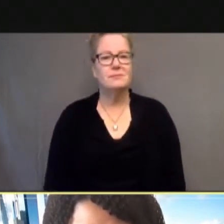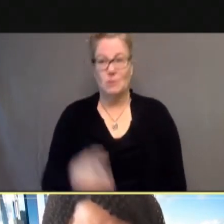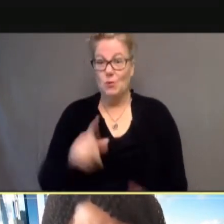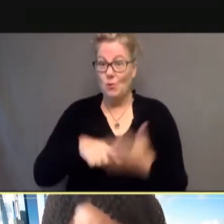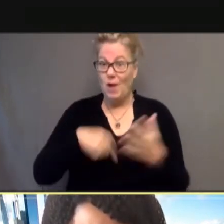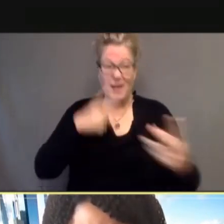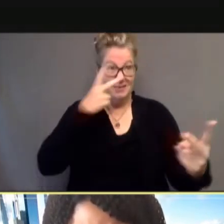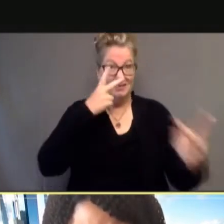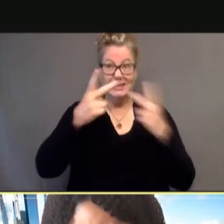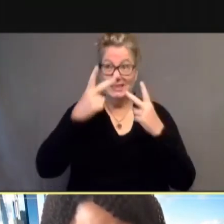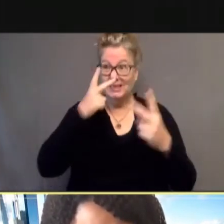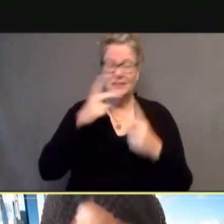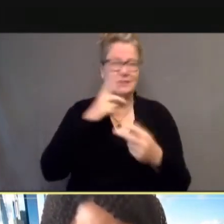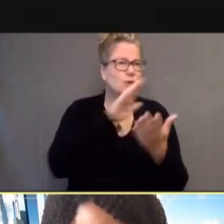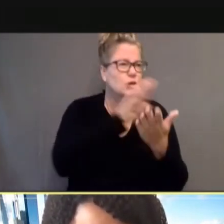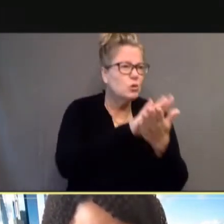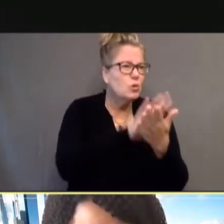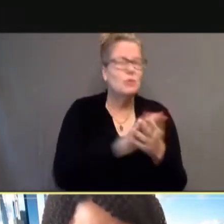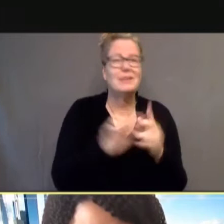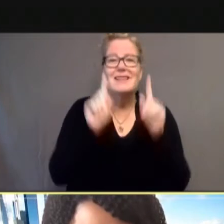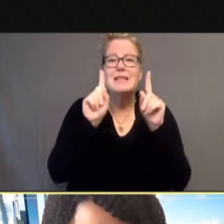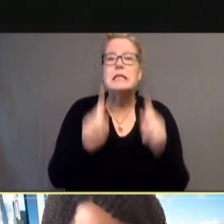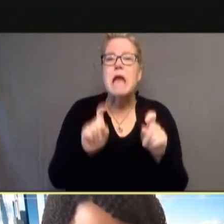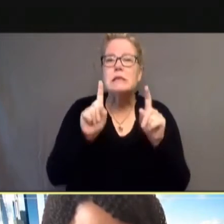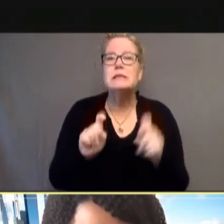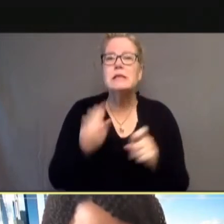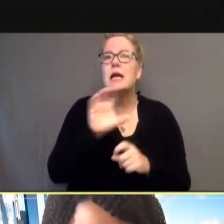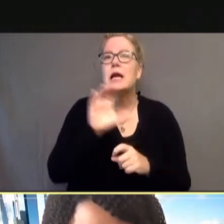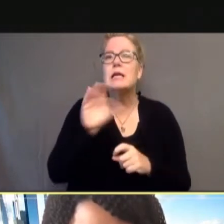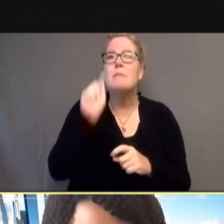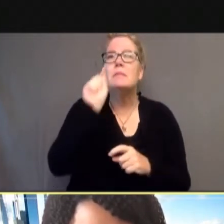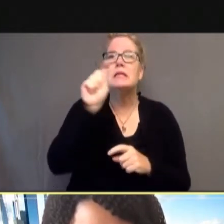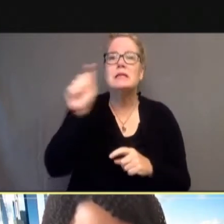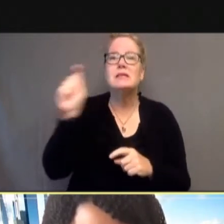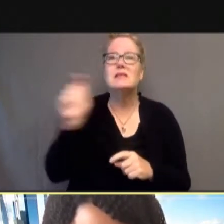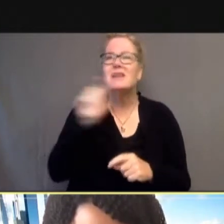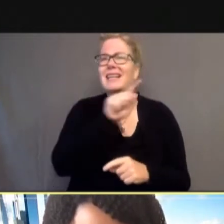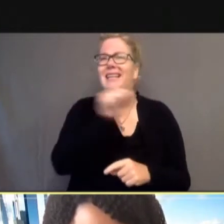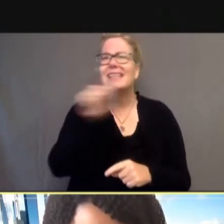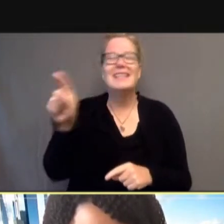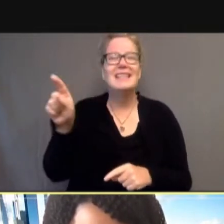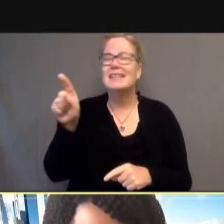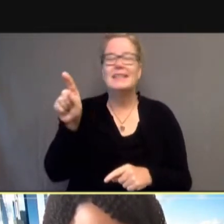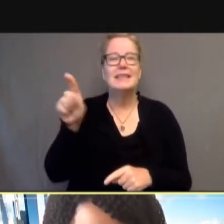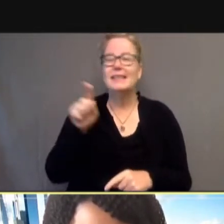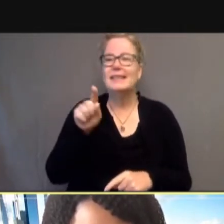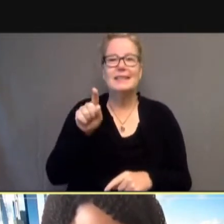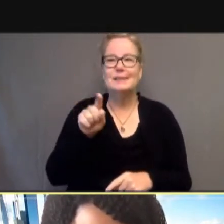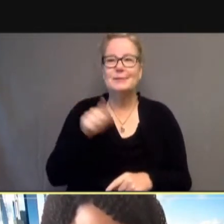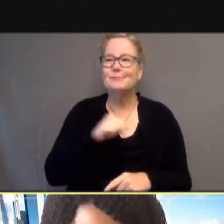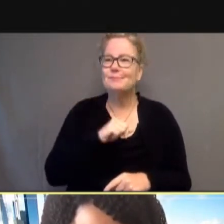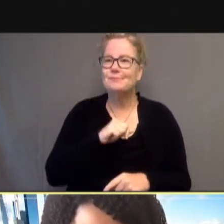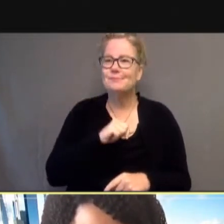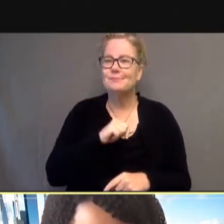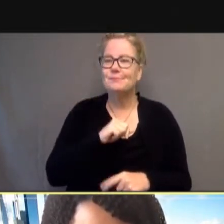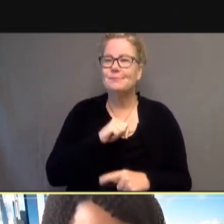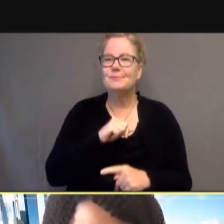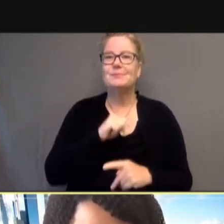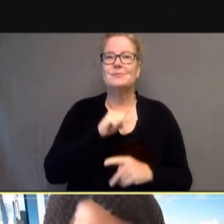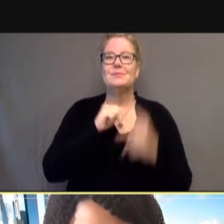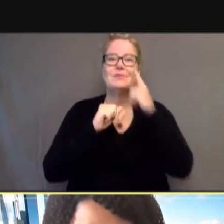schools and testing companies and others, it isn't always malice. Sometimes it's just